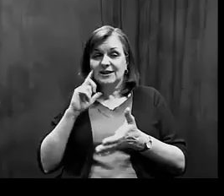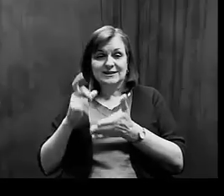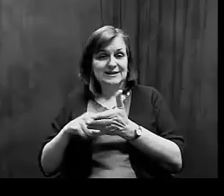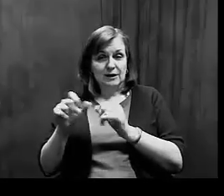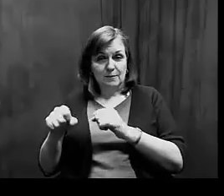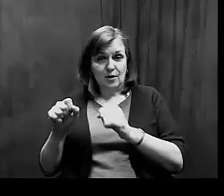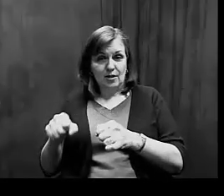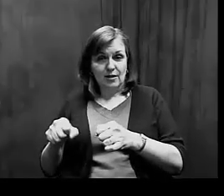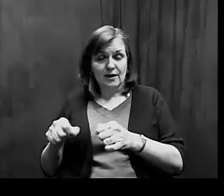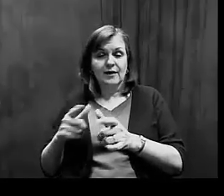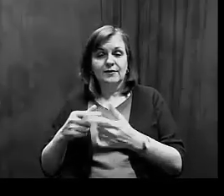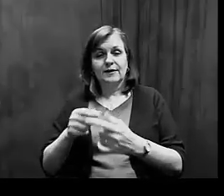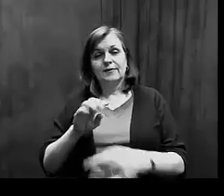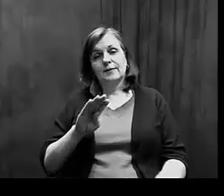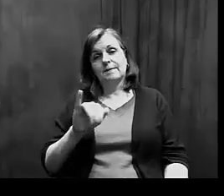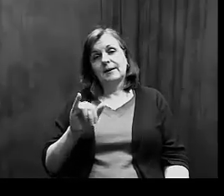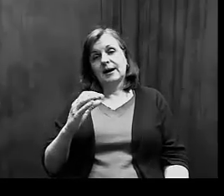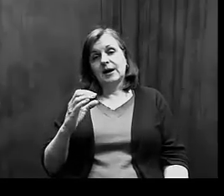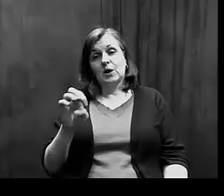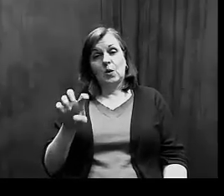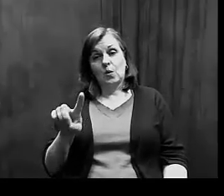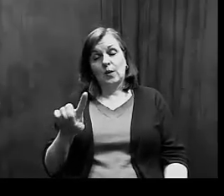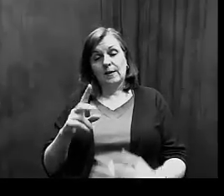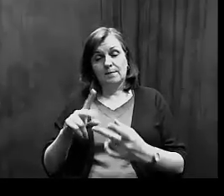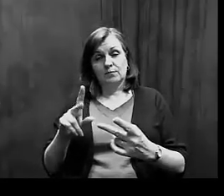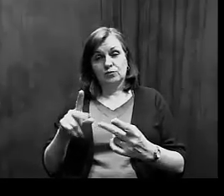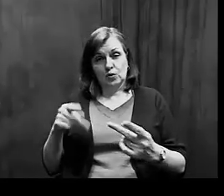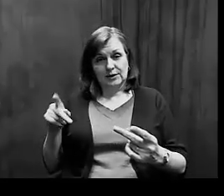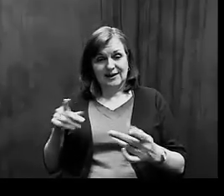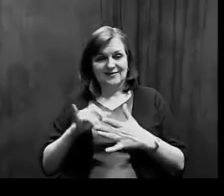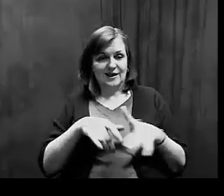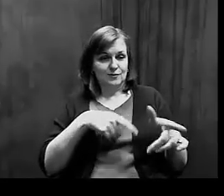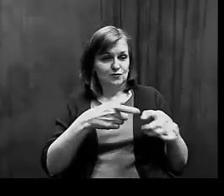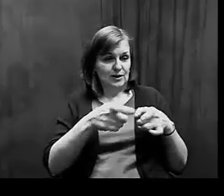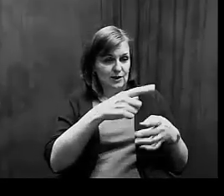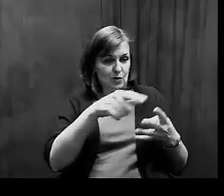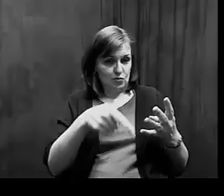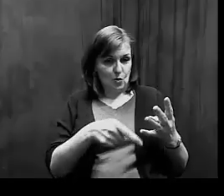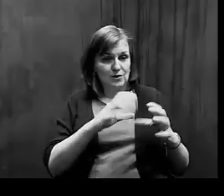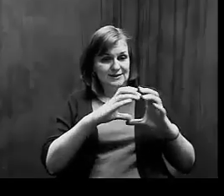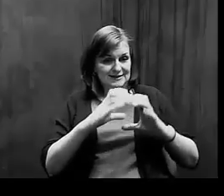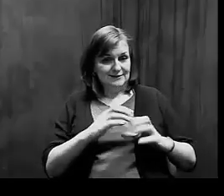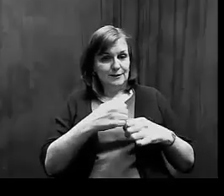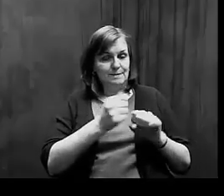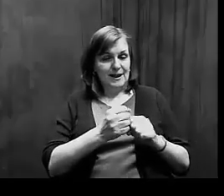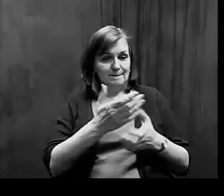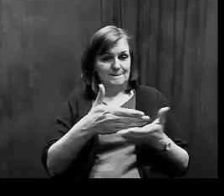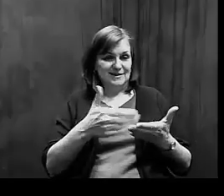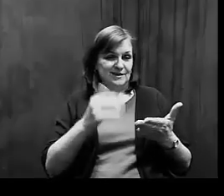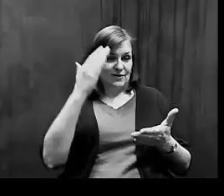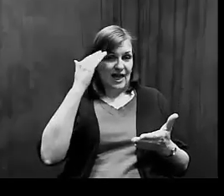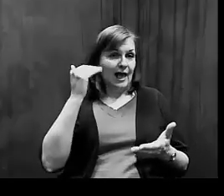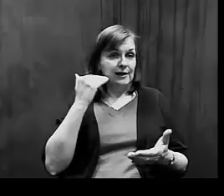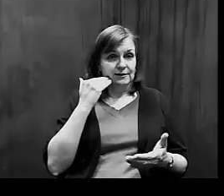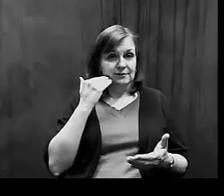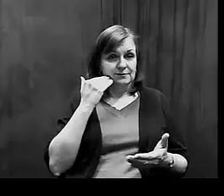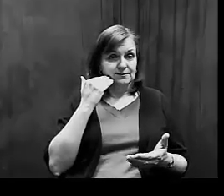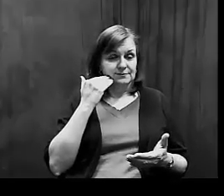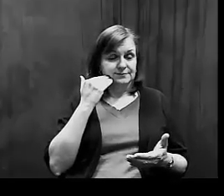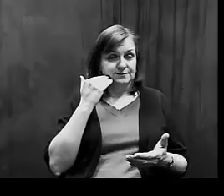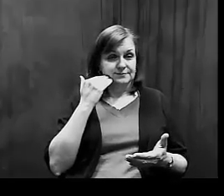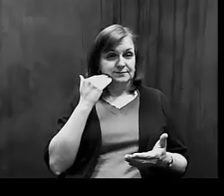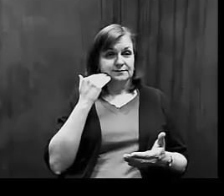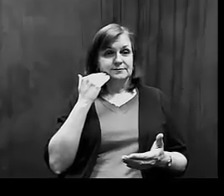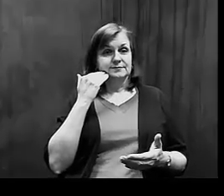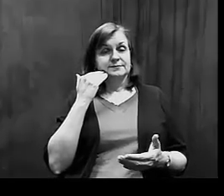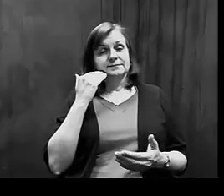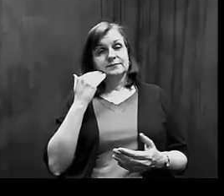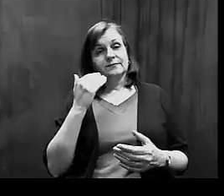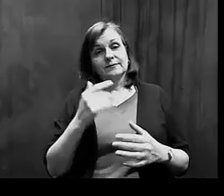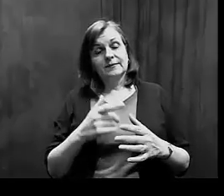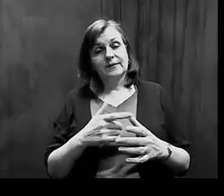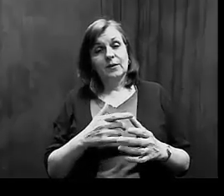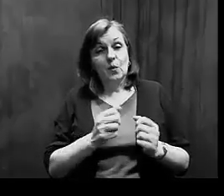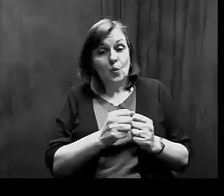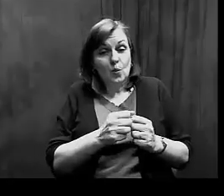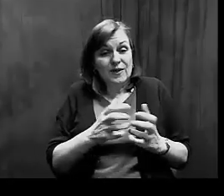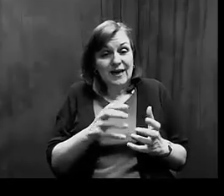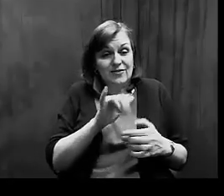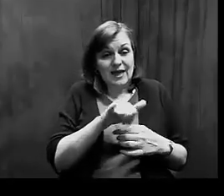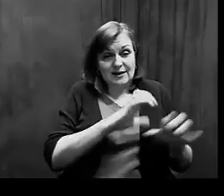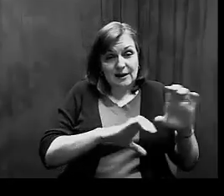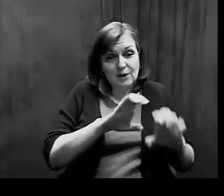if it's undetectable that bicoid protein that is regulating the cells to make head pieces